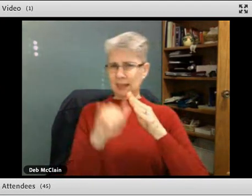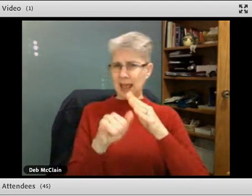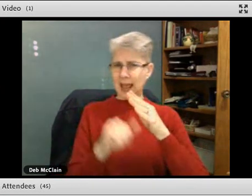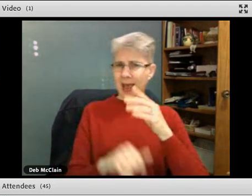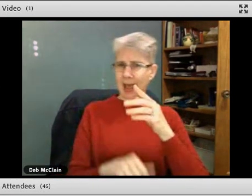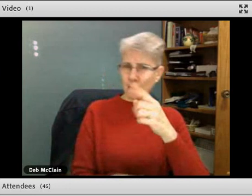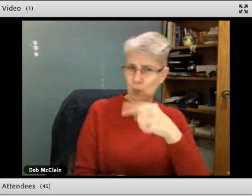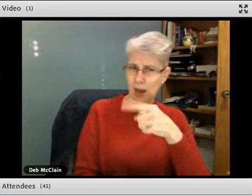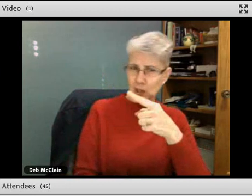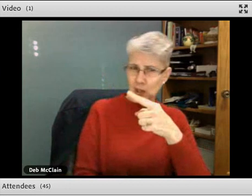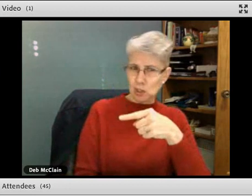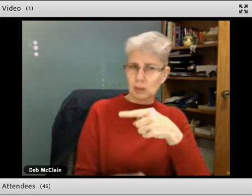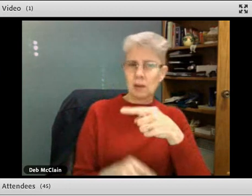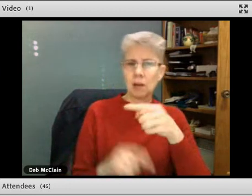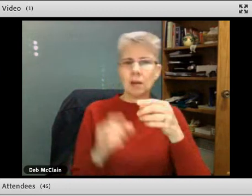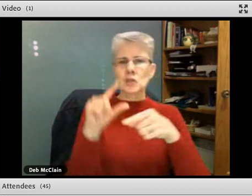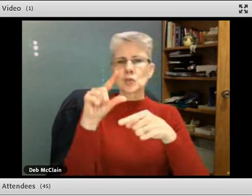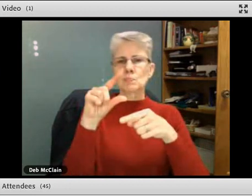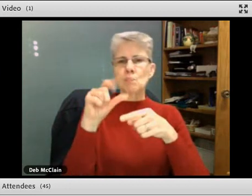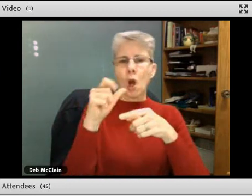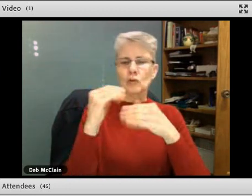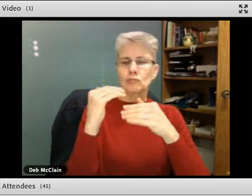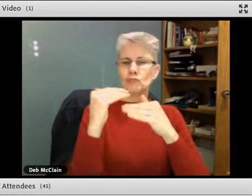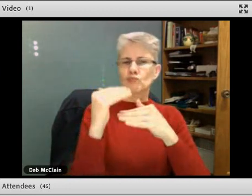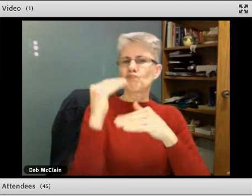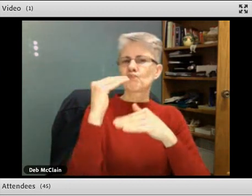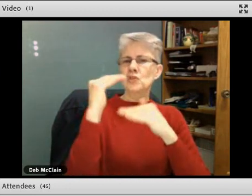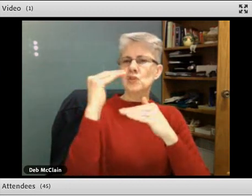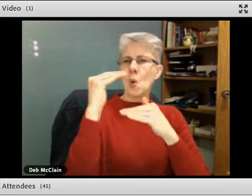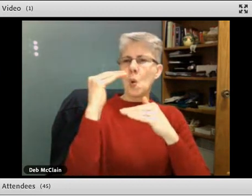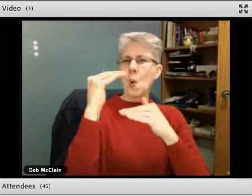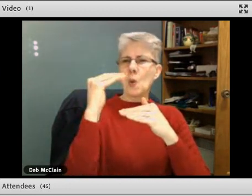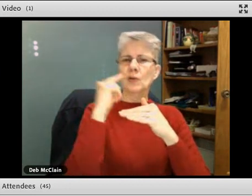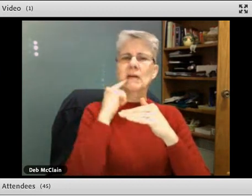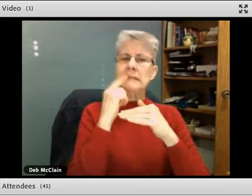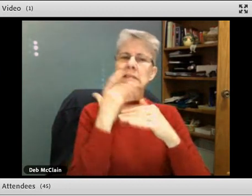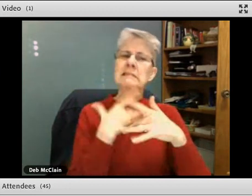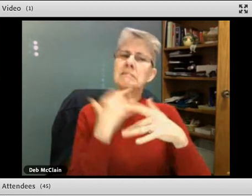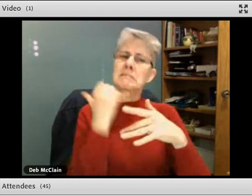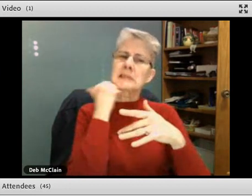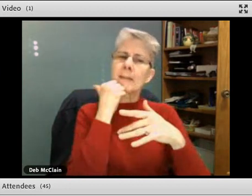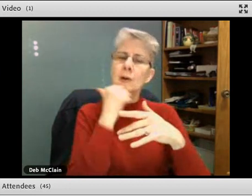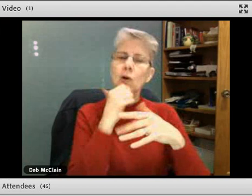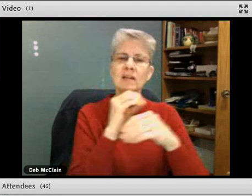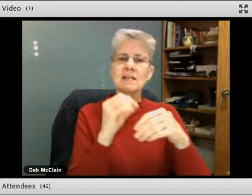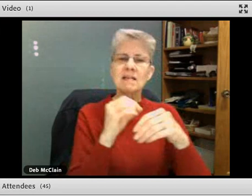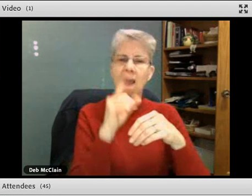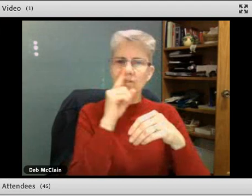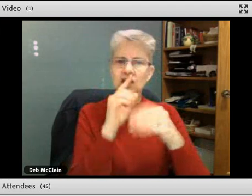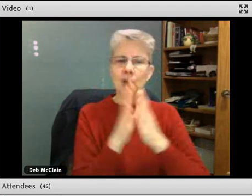It's much shorter, and this is typical. A nonfiction book usually requires less data